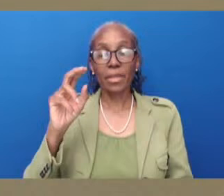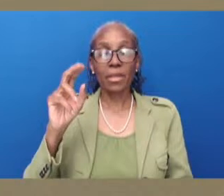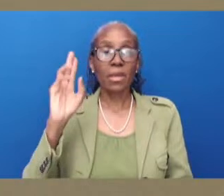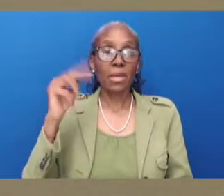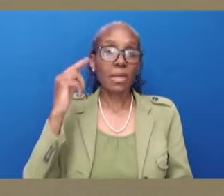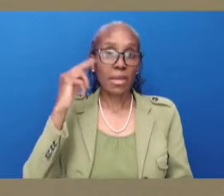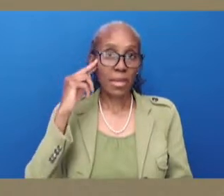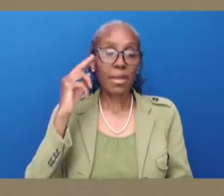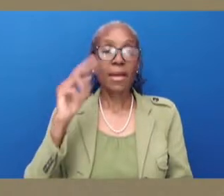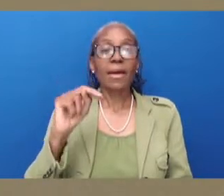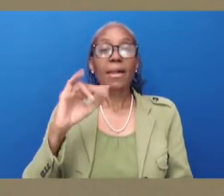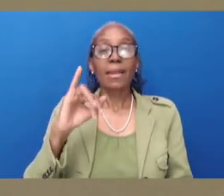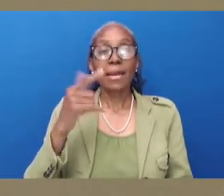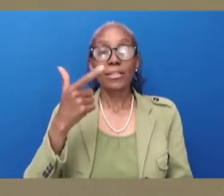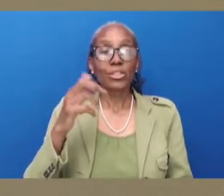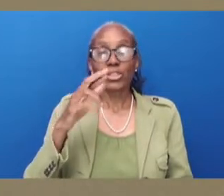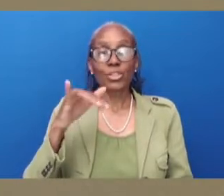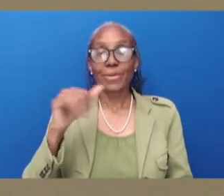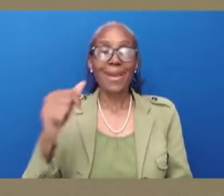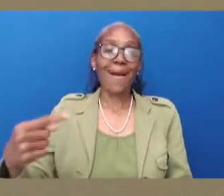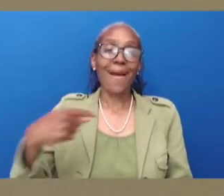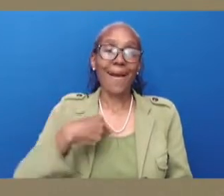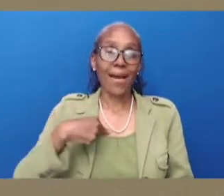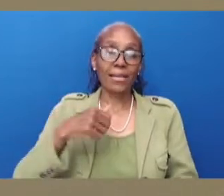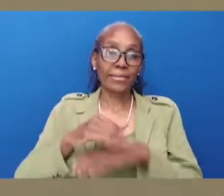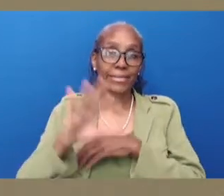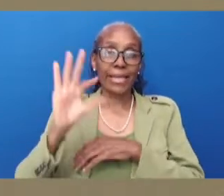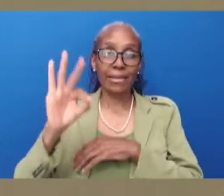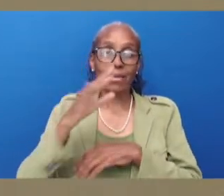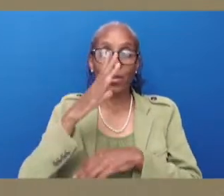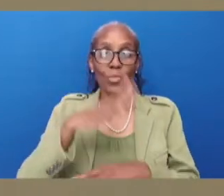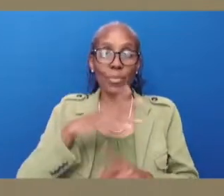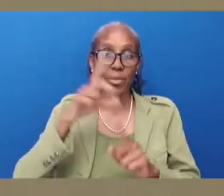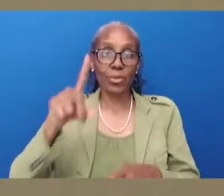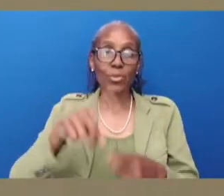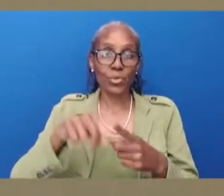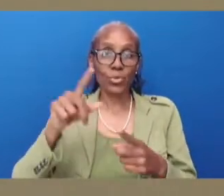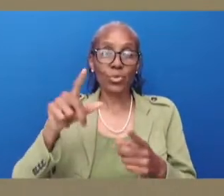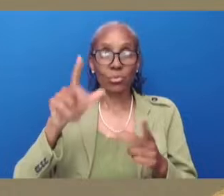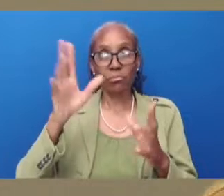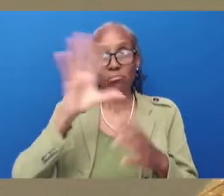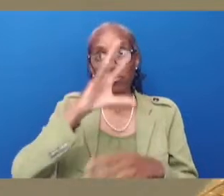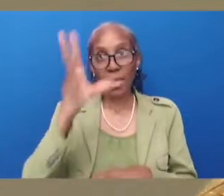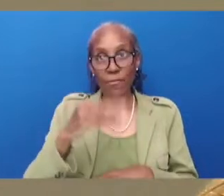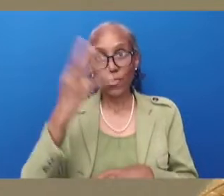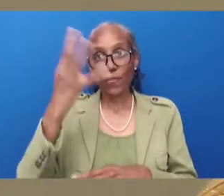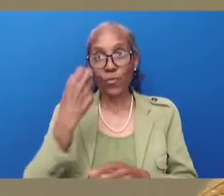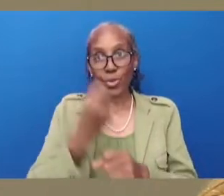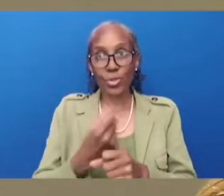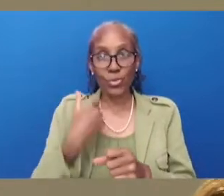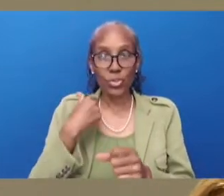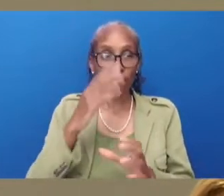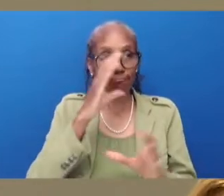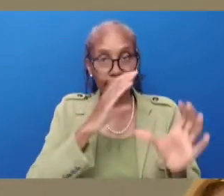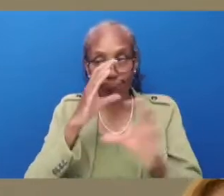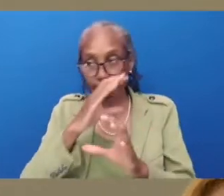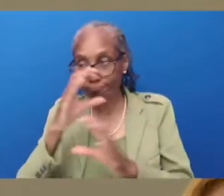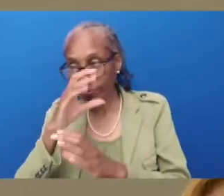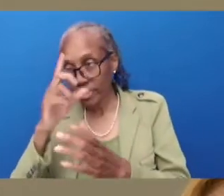TOWNSEND-INGRAM. COMMISSIONER LEAKE.